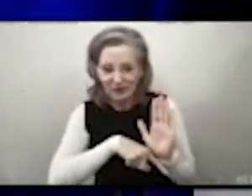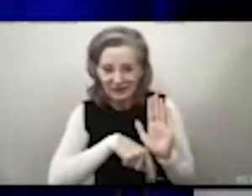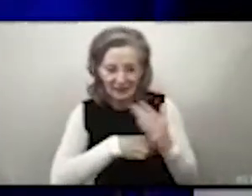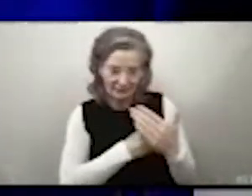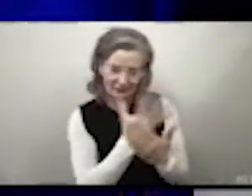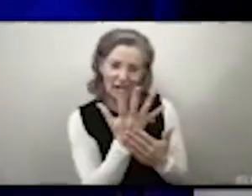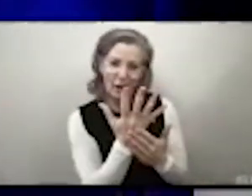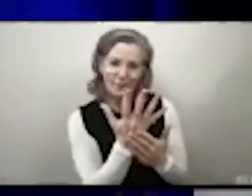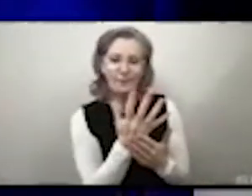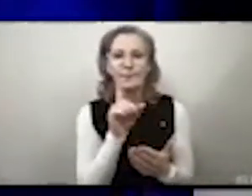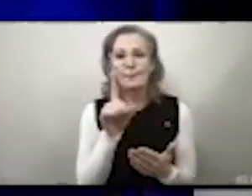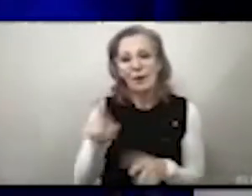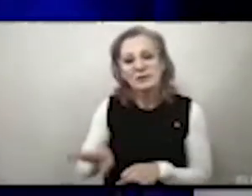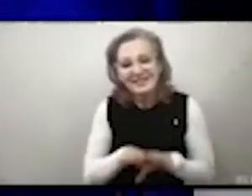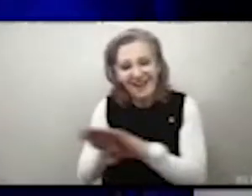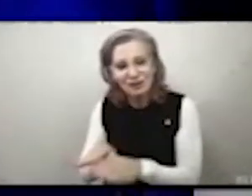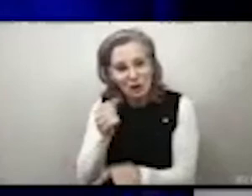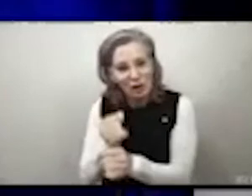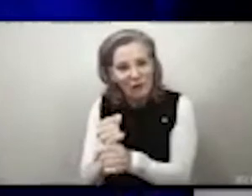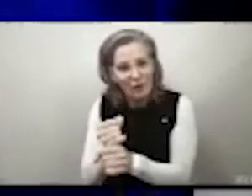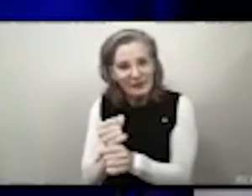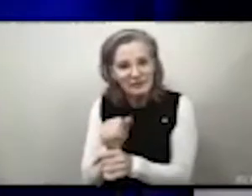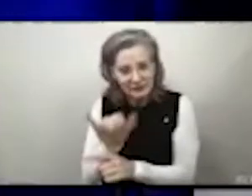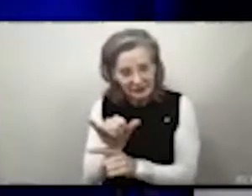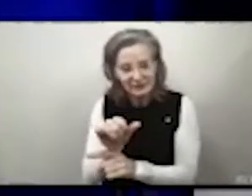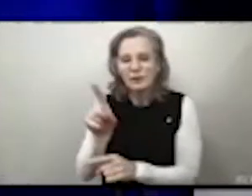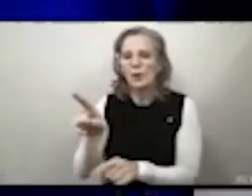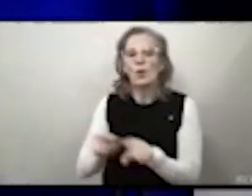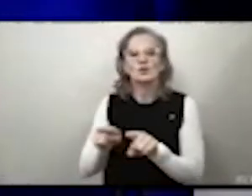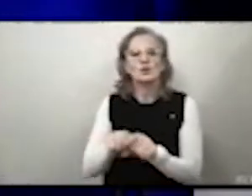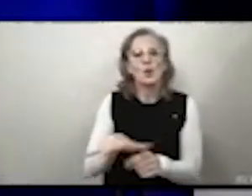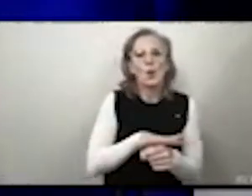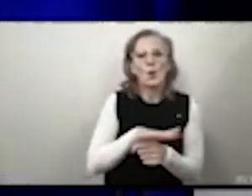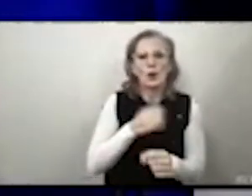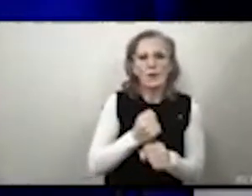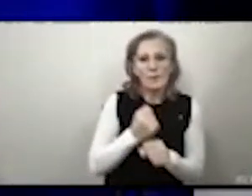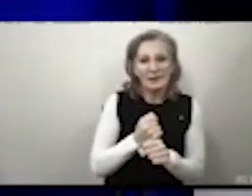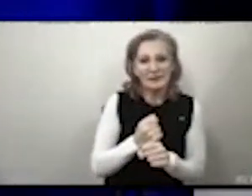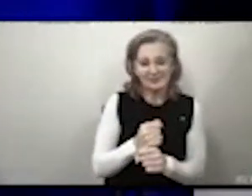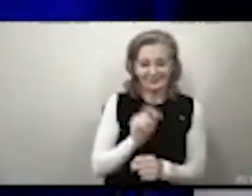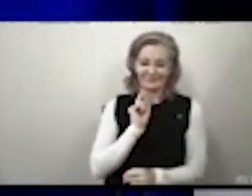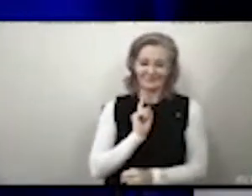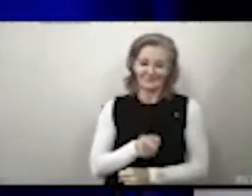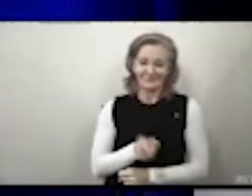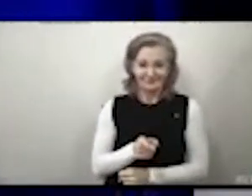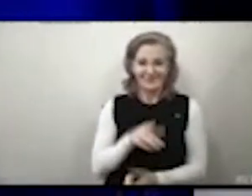And I think right at the centre of this is local government and local government needs to be an It's an interesting point